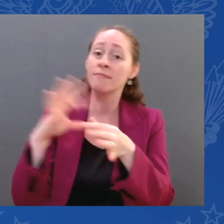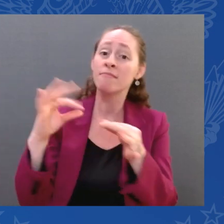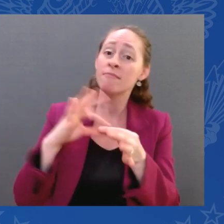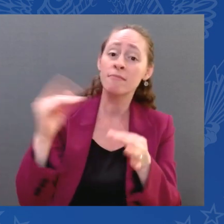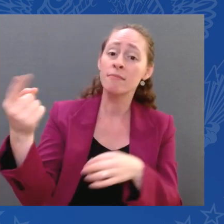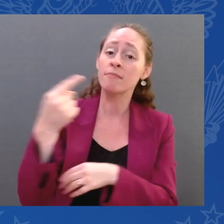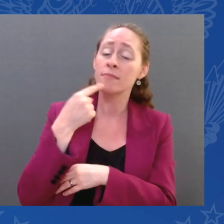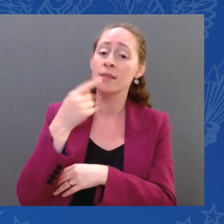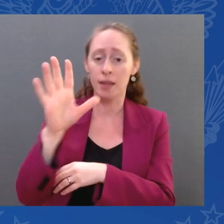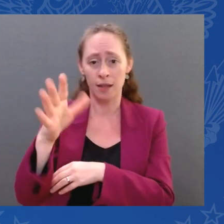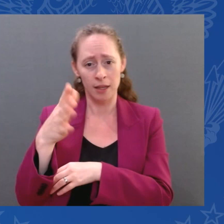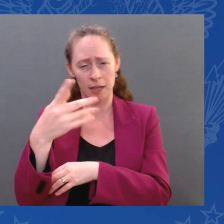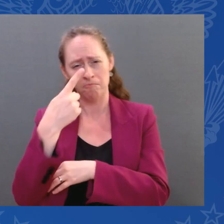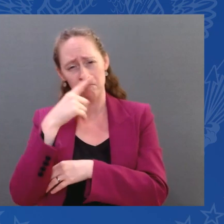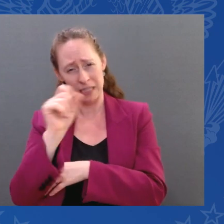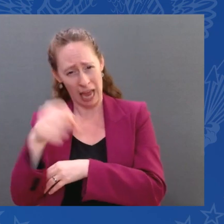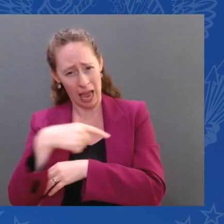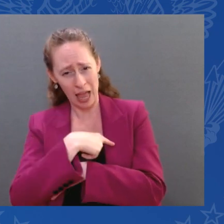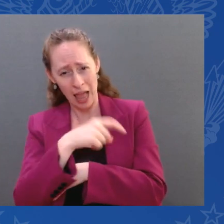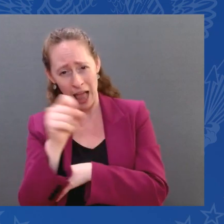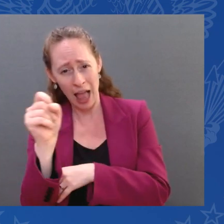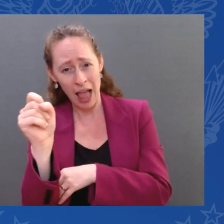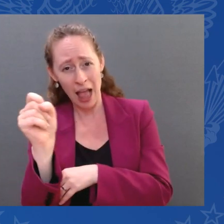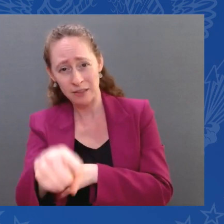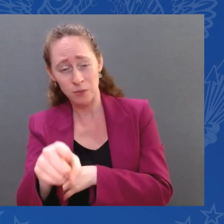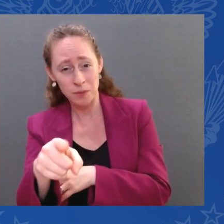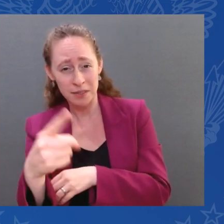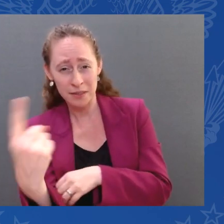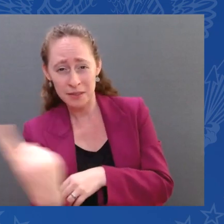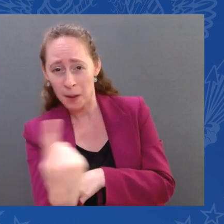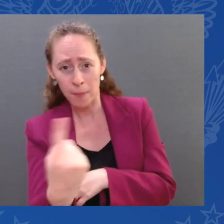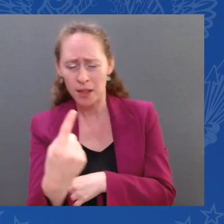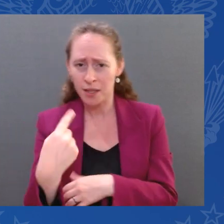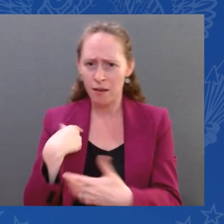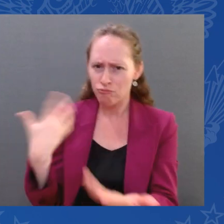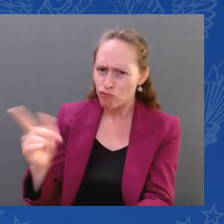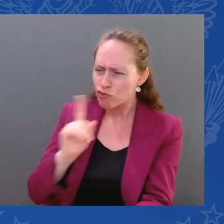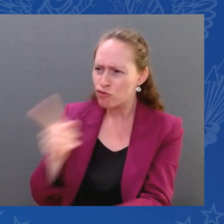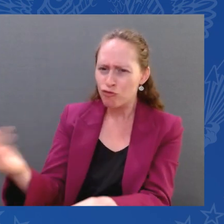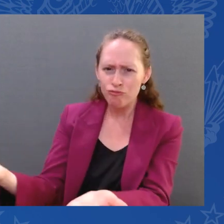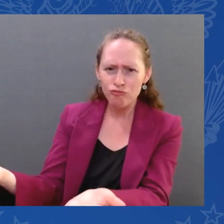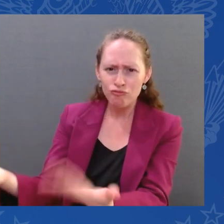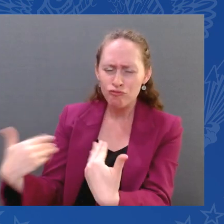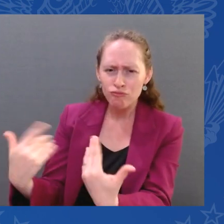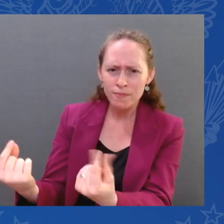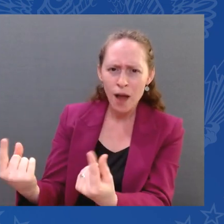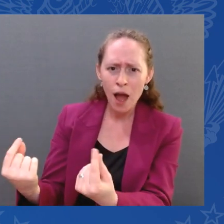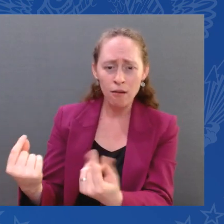He said, I'd like some advice. You have any advice for me? I said, it'd be presumptuous of me to give you advice, your Holiness.